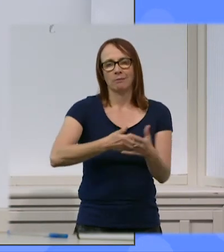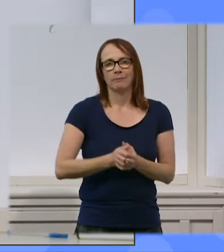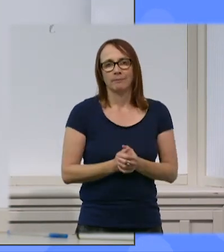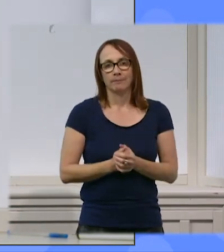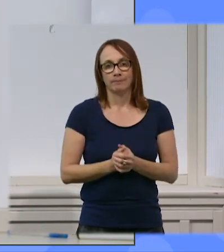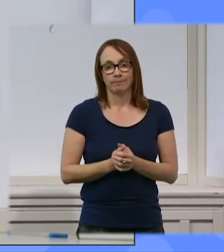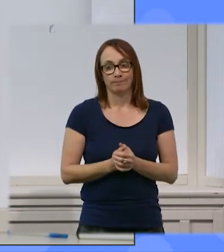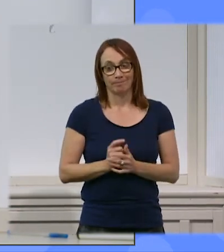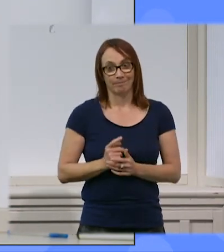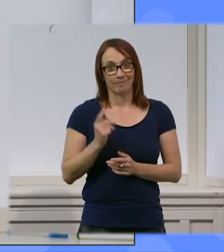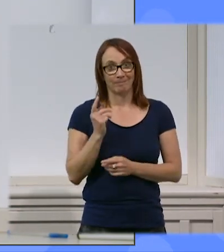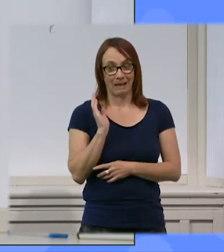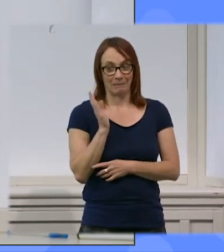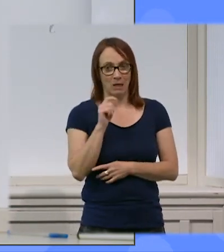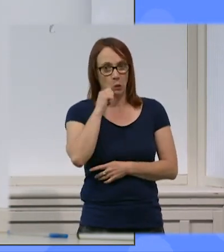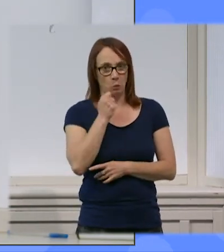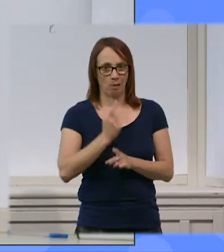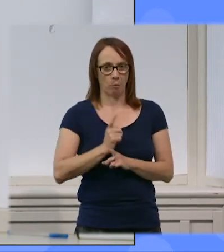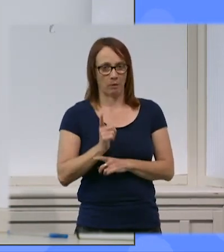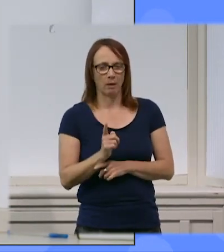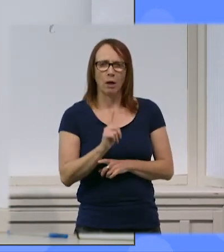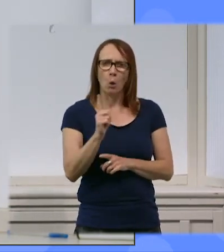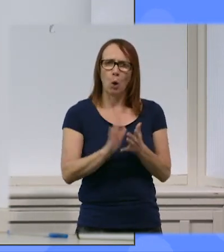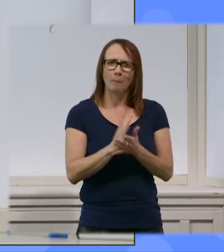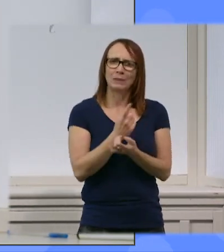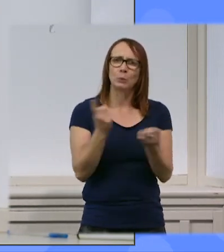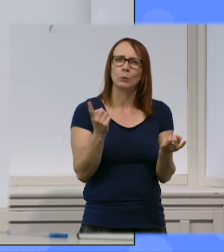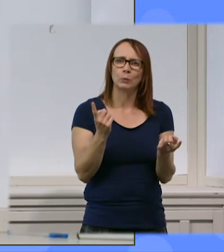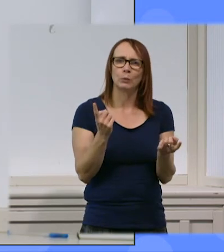detail and again what does this mean to you and on this slide we've got a few of